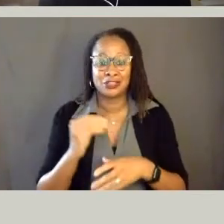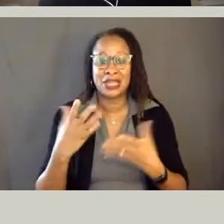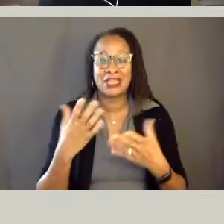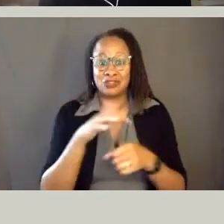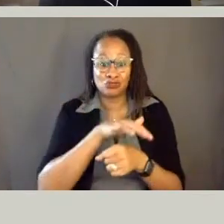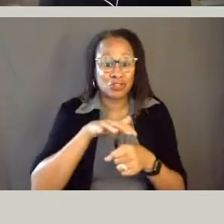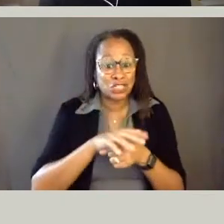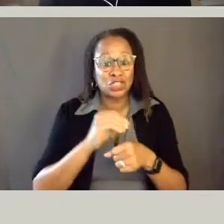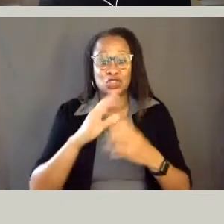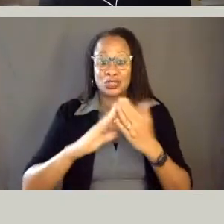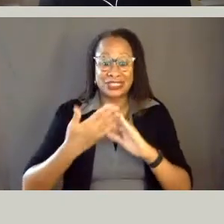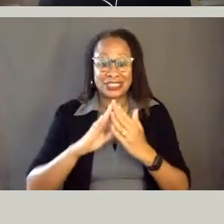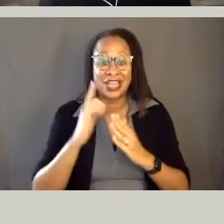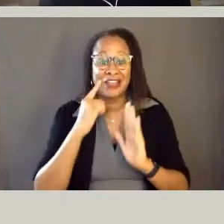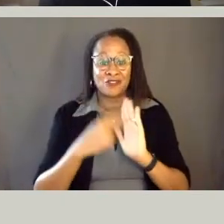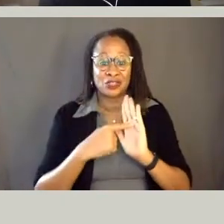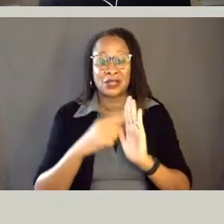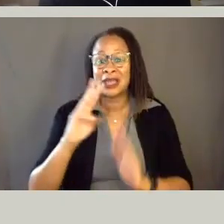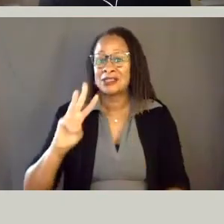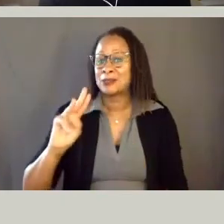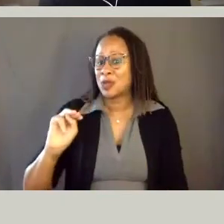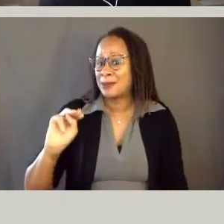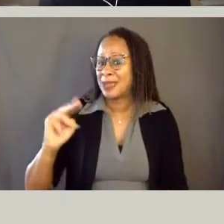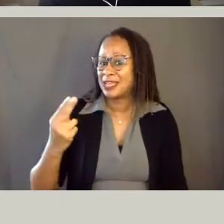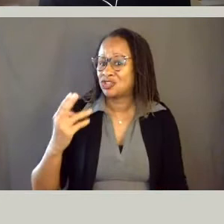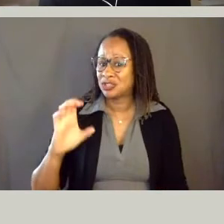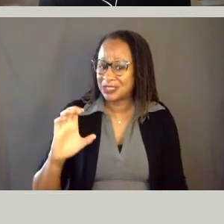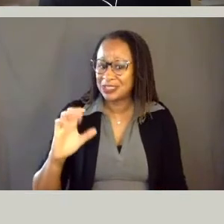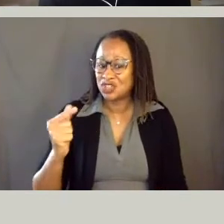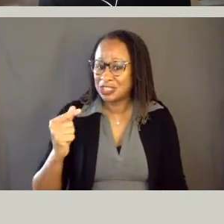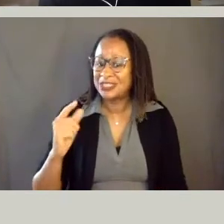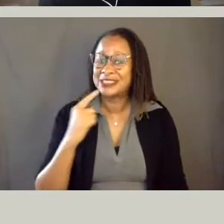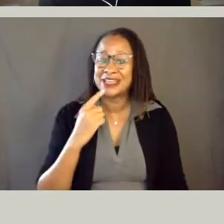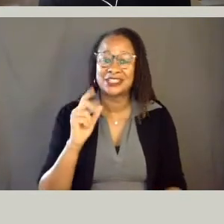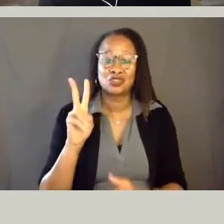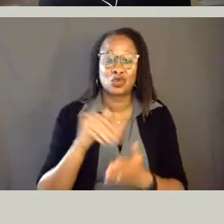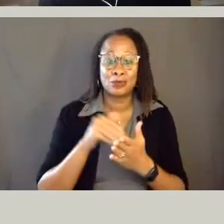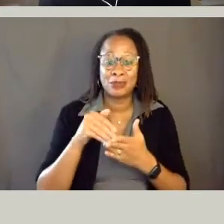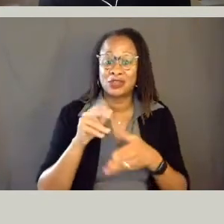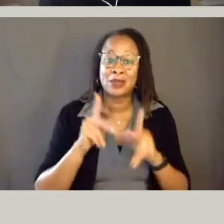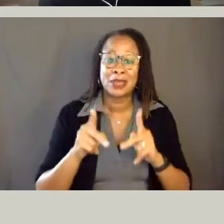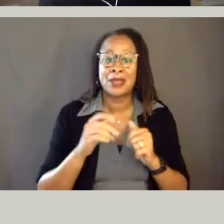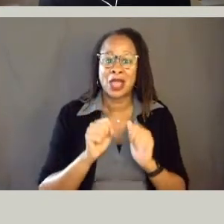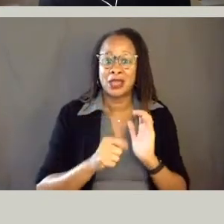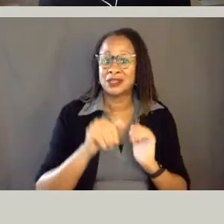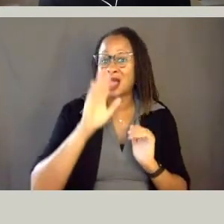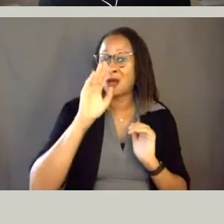So I think that's like for example, WMHT serves, 2 million people in this Upstate New York region